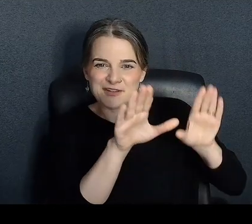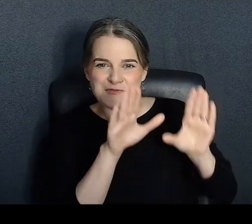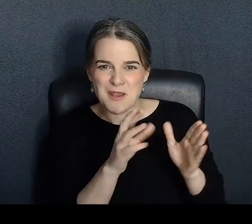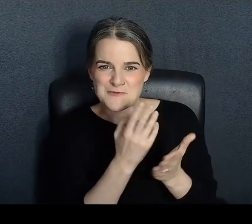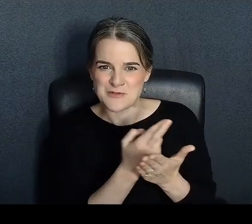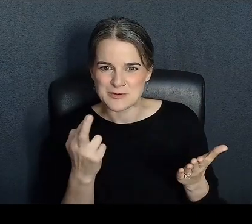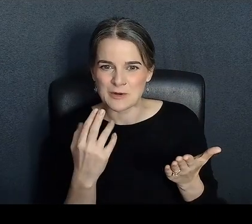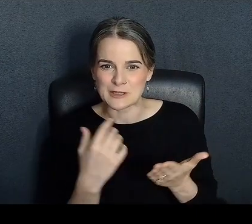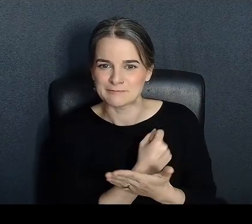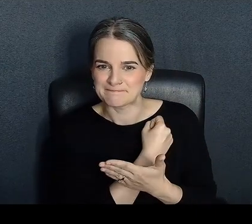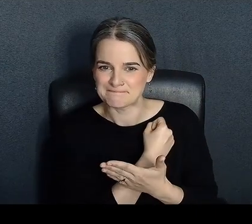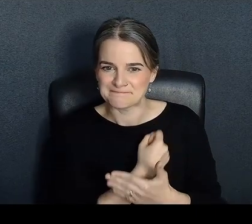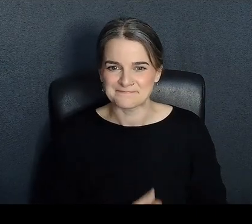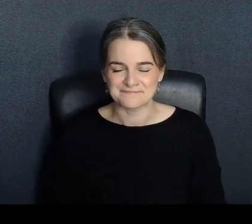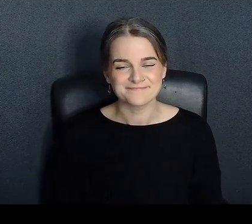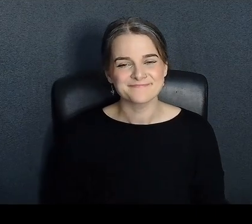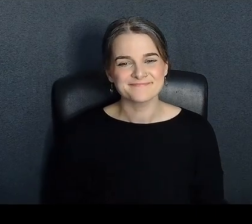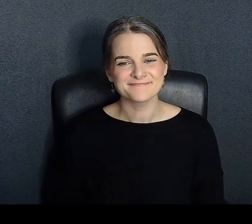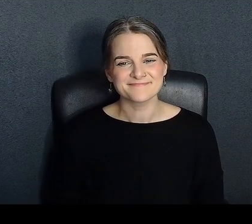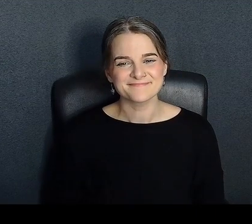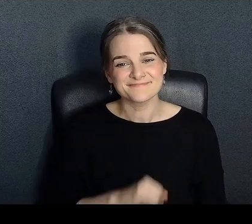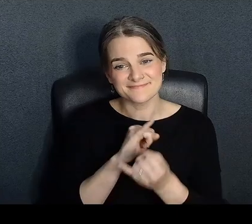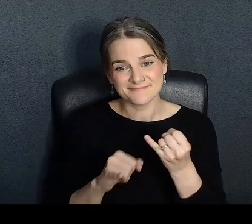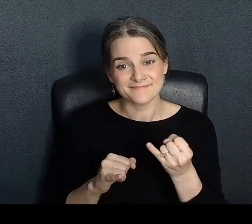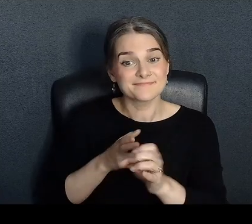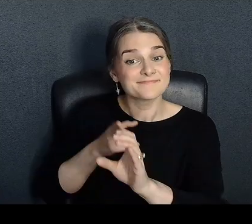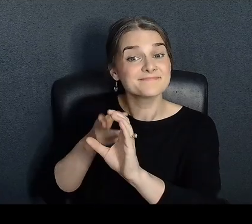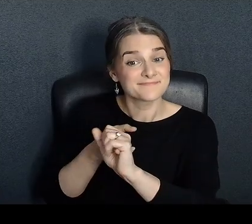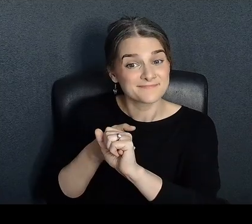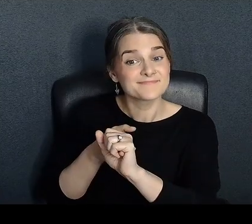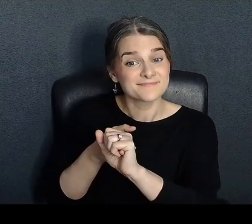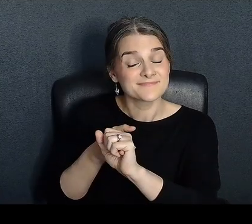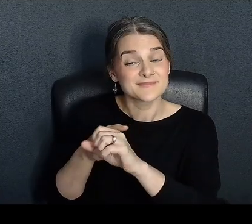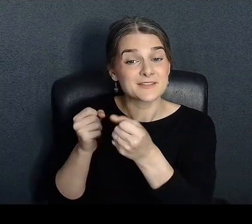And finally, you can join a support group and crowdsource.